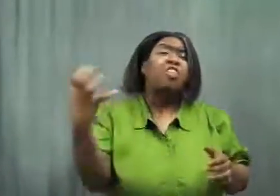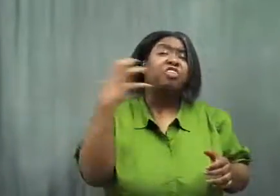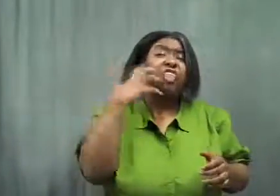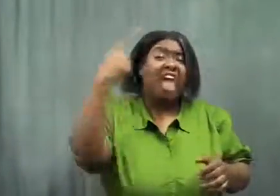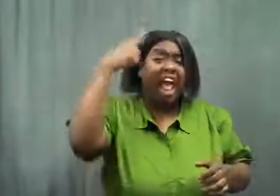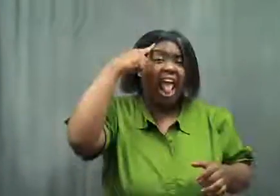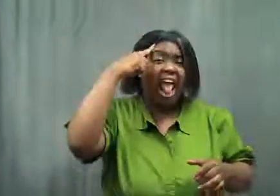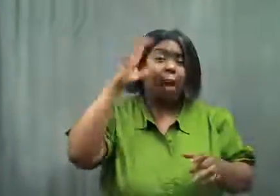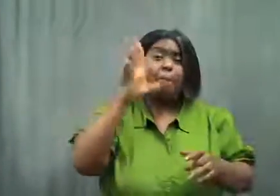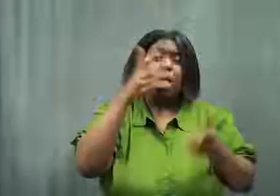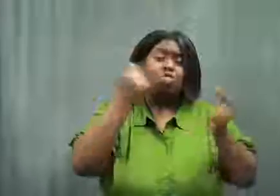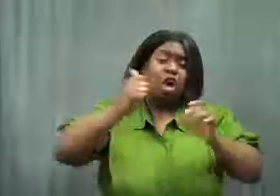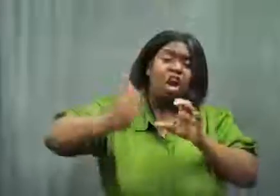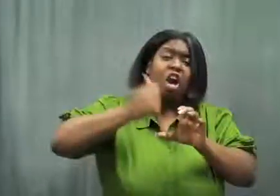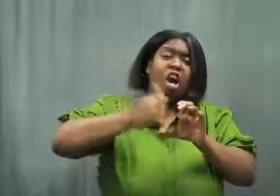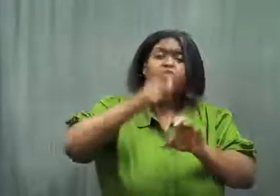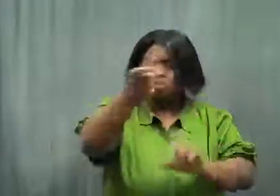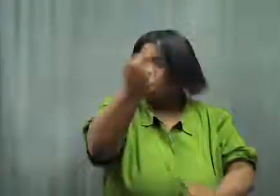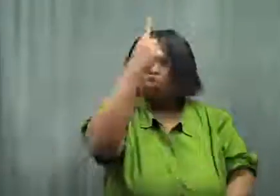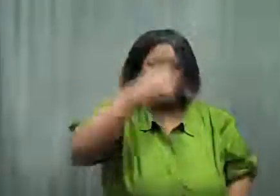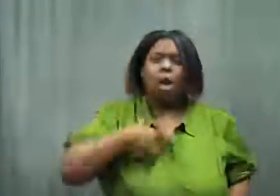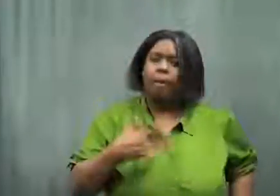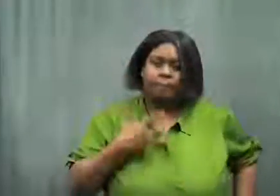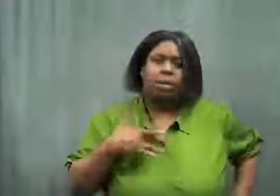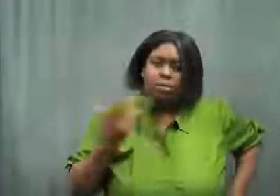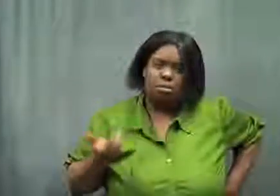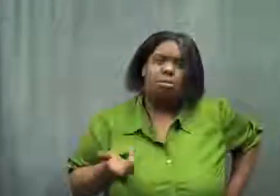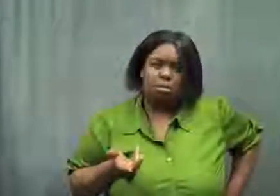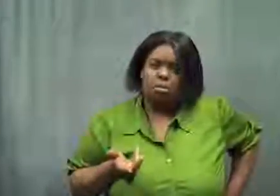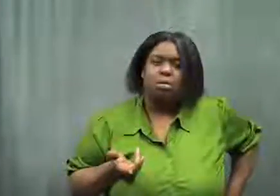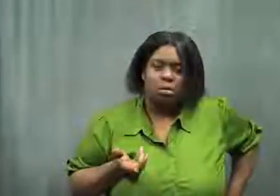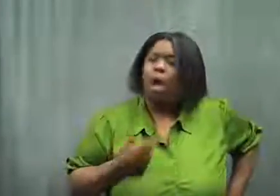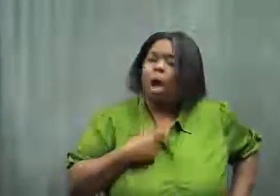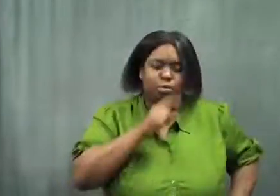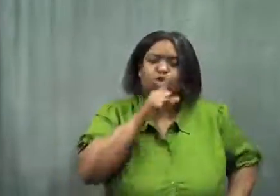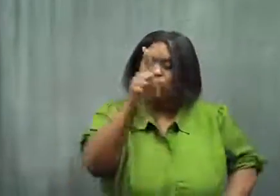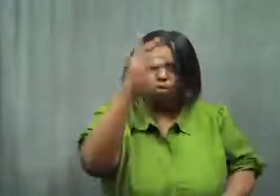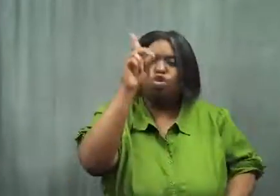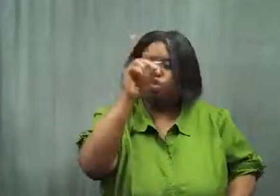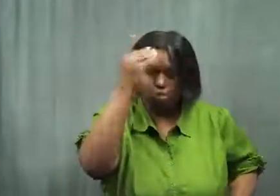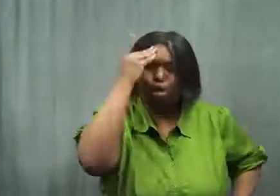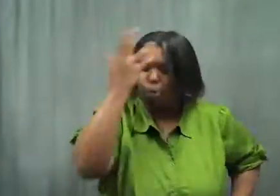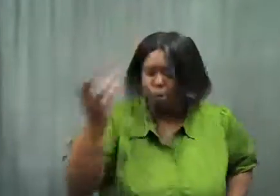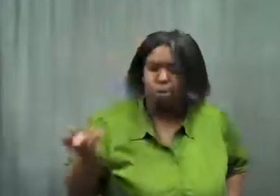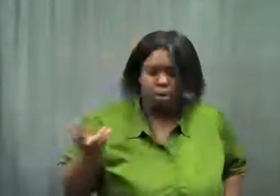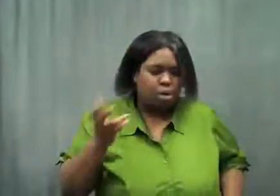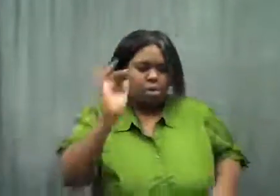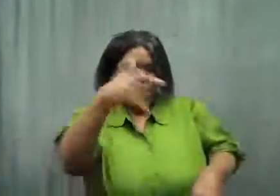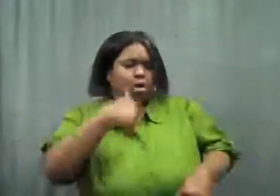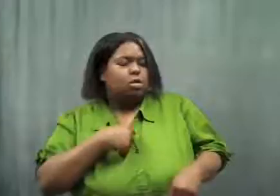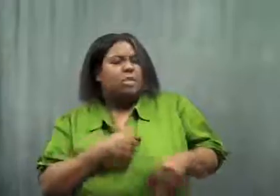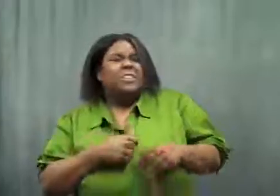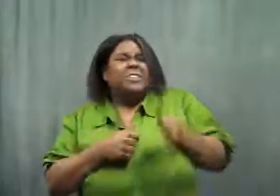If you have thick hair, ever had your mother comb it out, you know how I felt!! I’m sure you do!